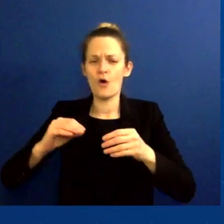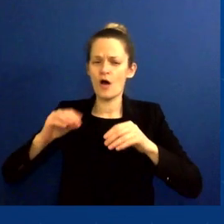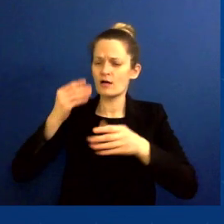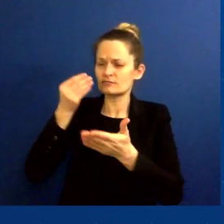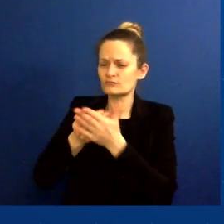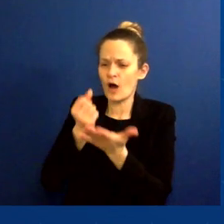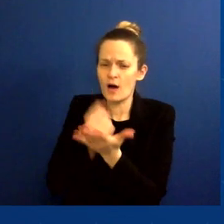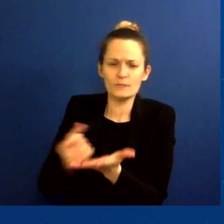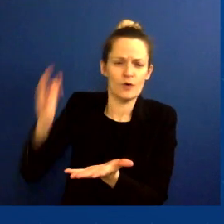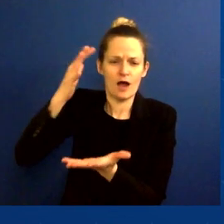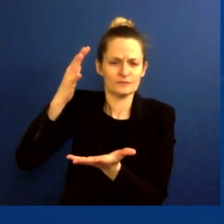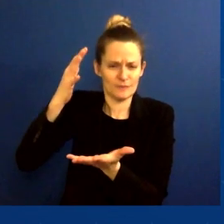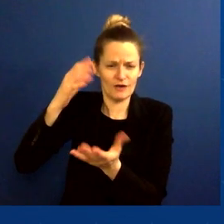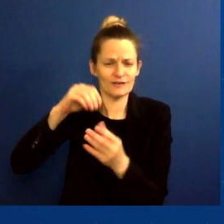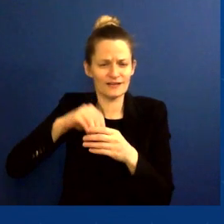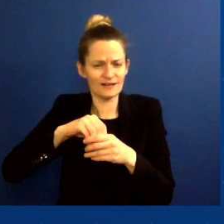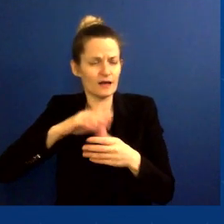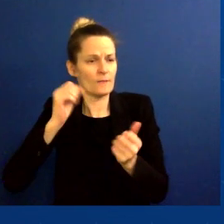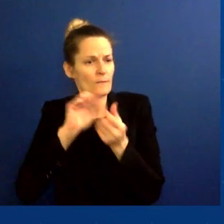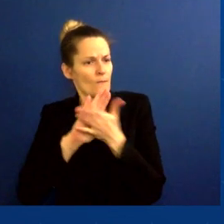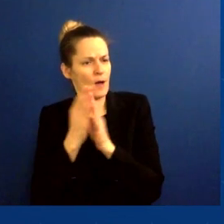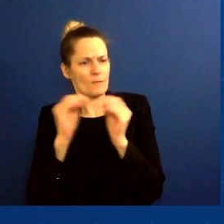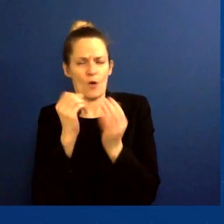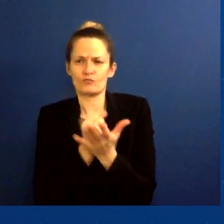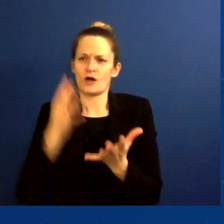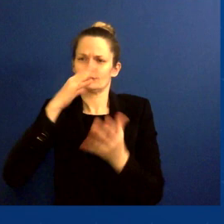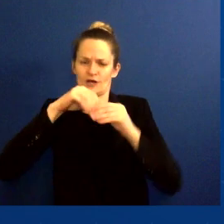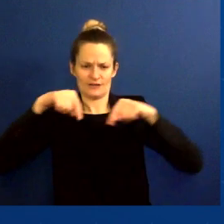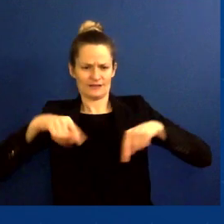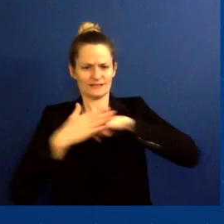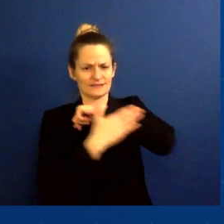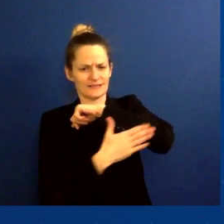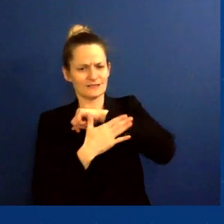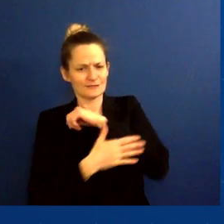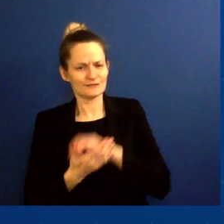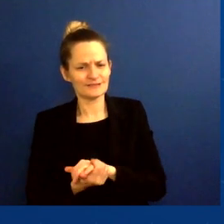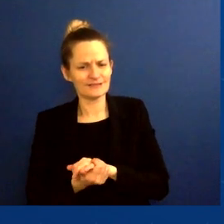We take another important step forward today to fulfill that promise.